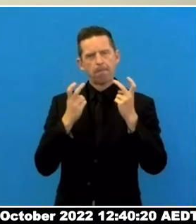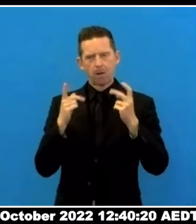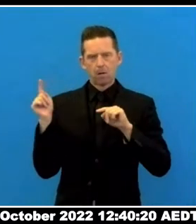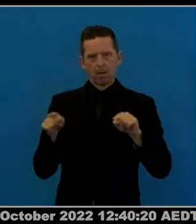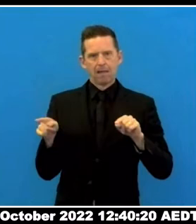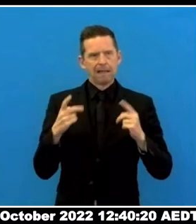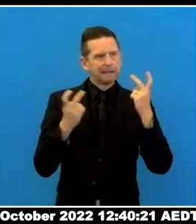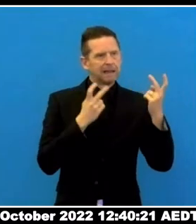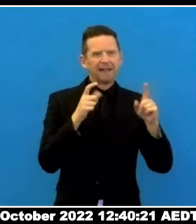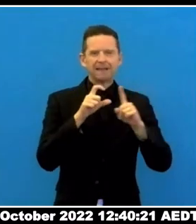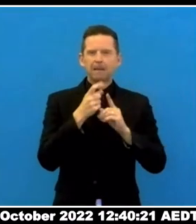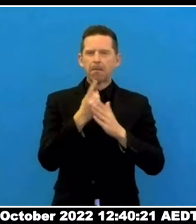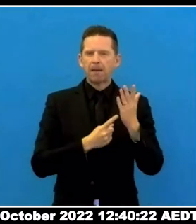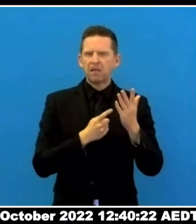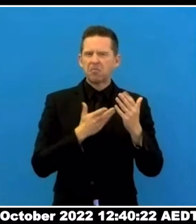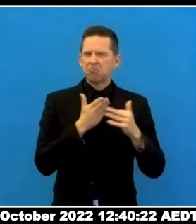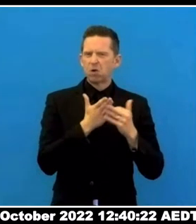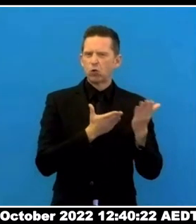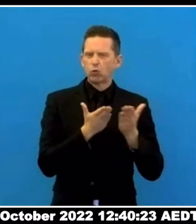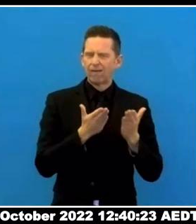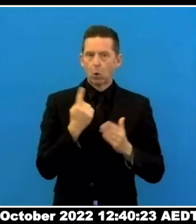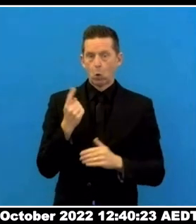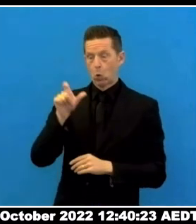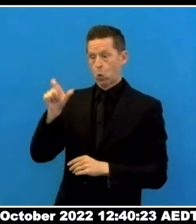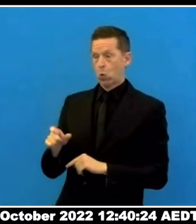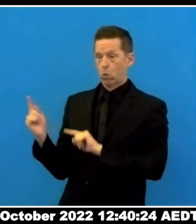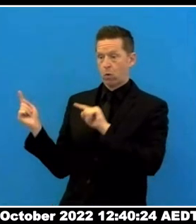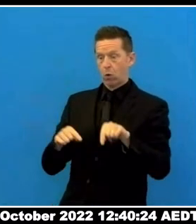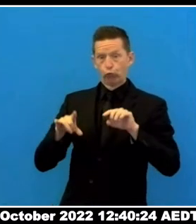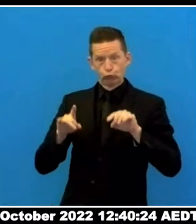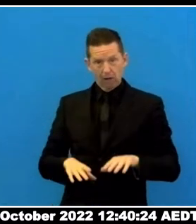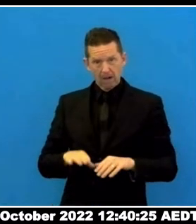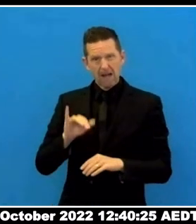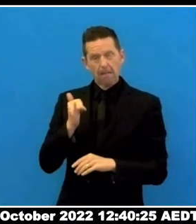So, for a refugee or asylum seeker who may be a person